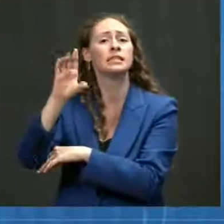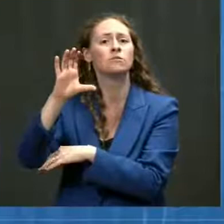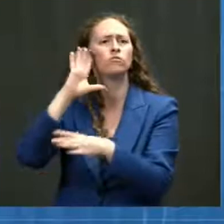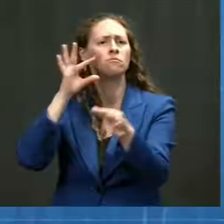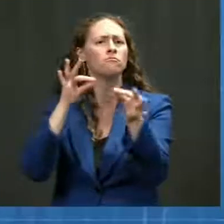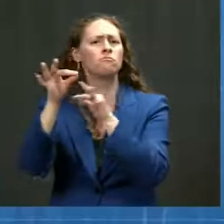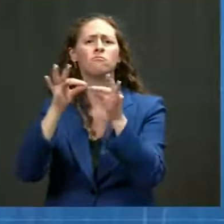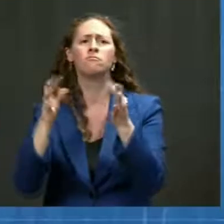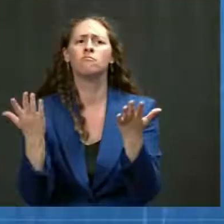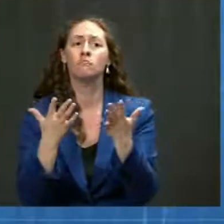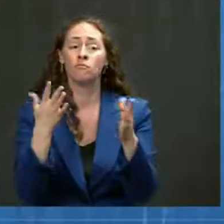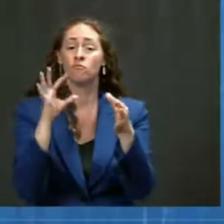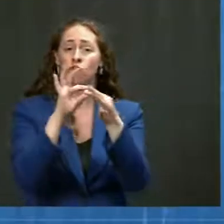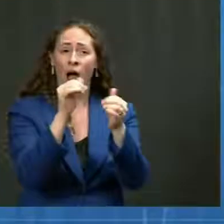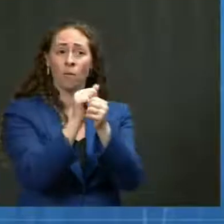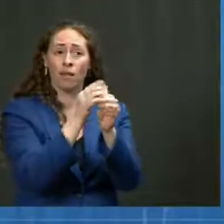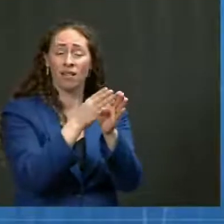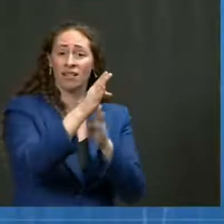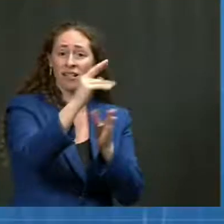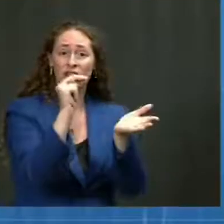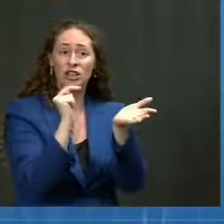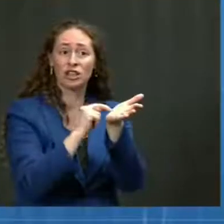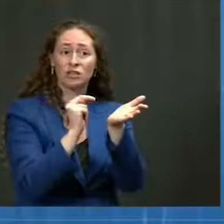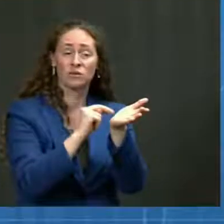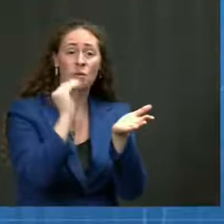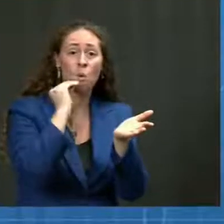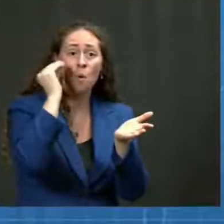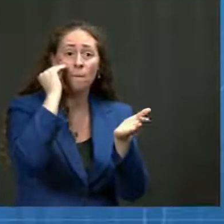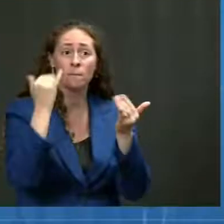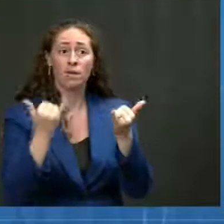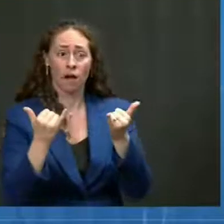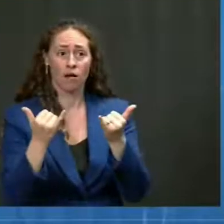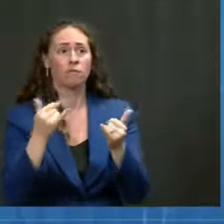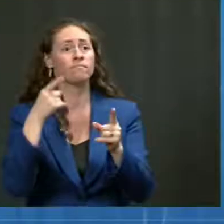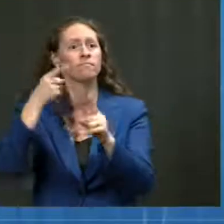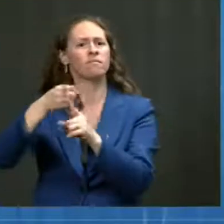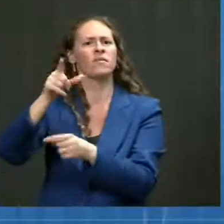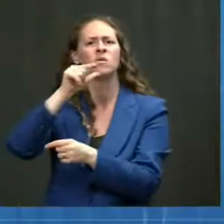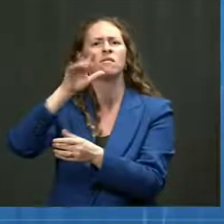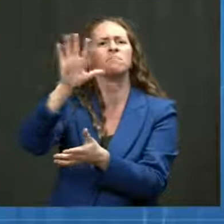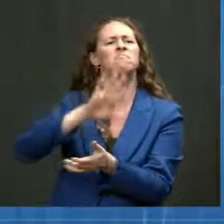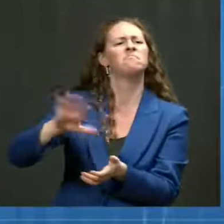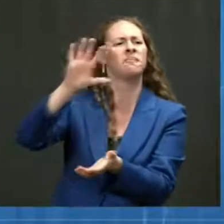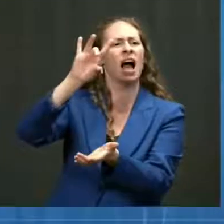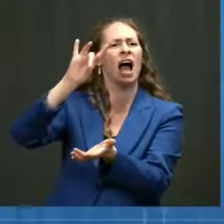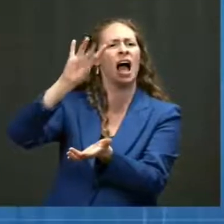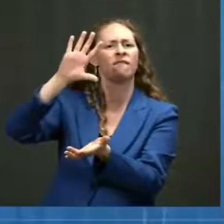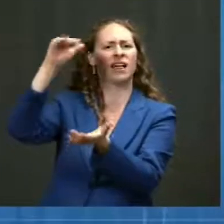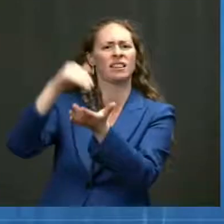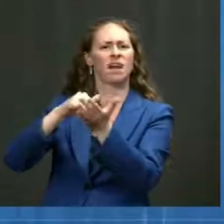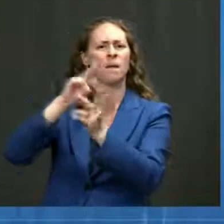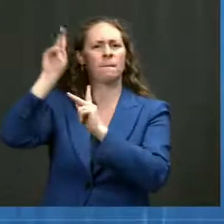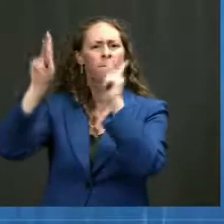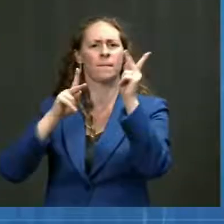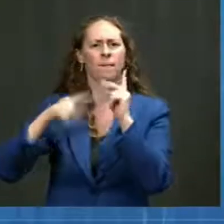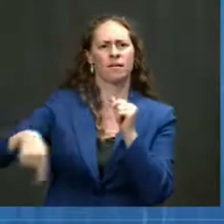DATA FROM OUR NATIONAL HEALTHCARE SAFETY NETWORK, A